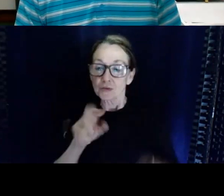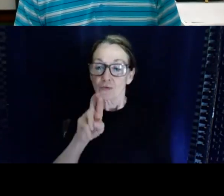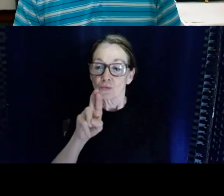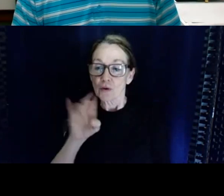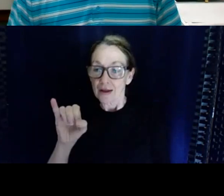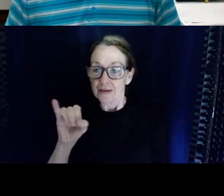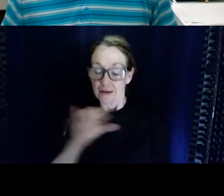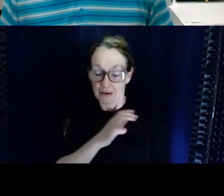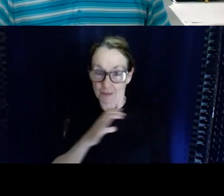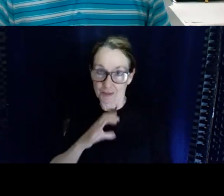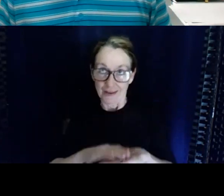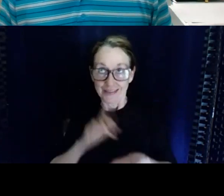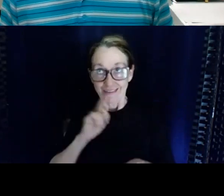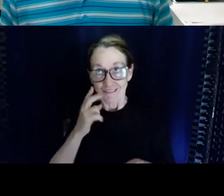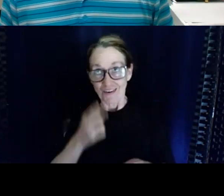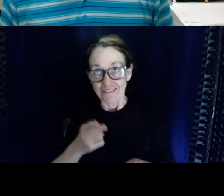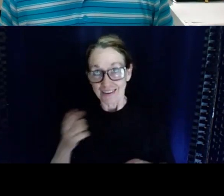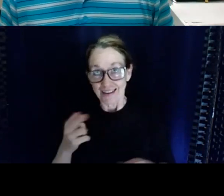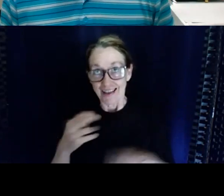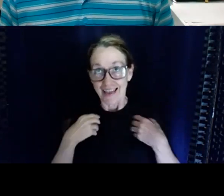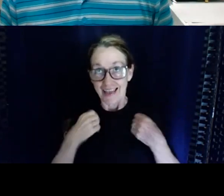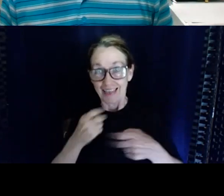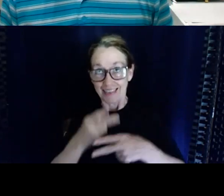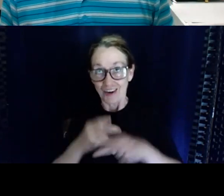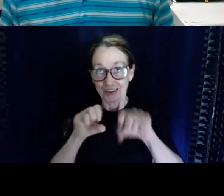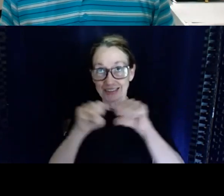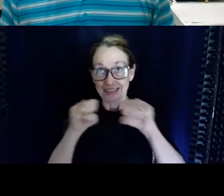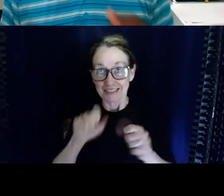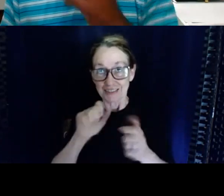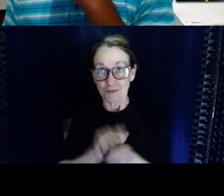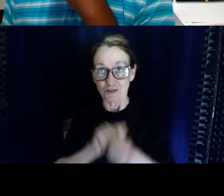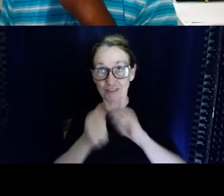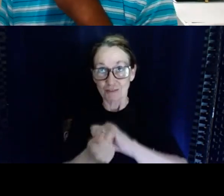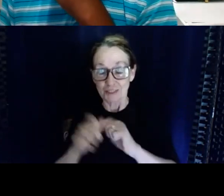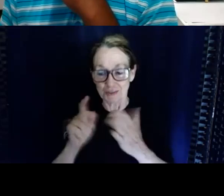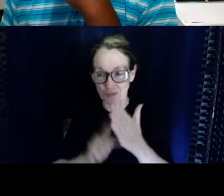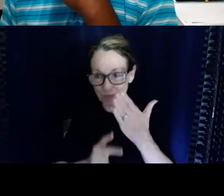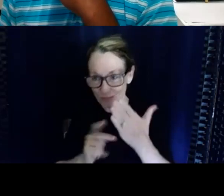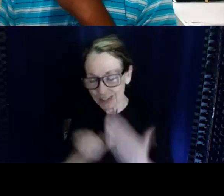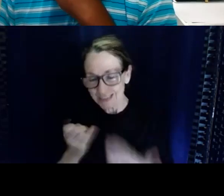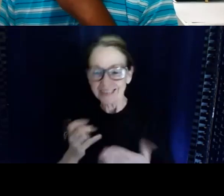HI, EVERYONE. CHRISTINE WEST.